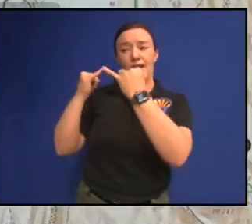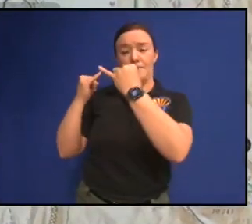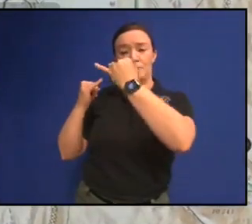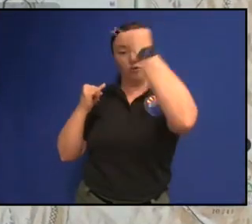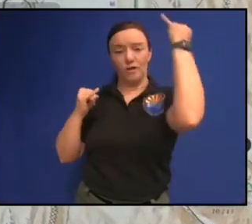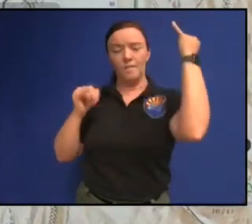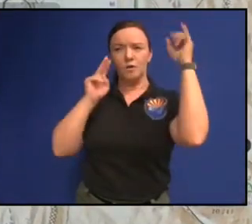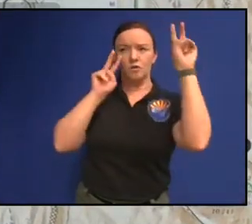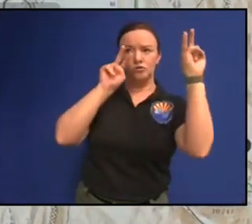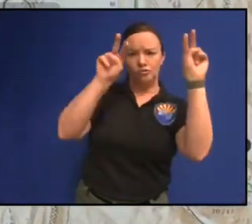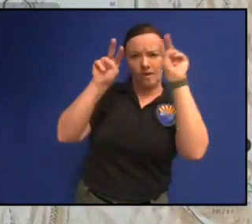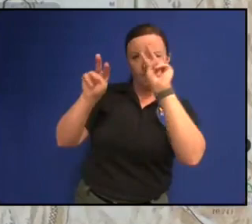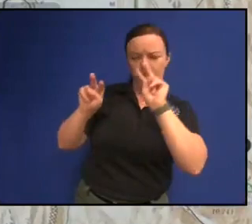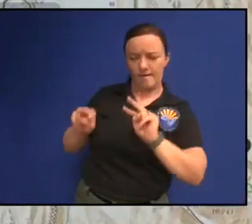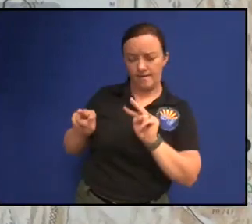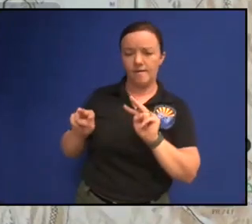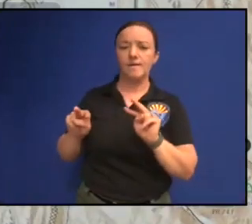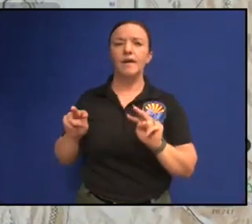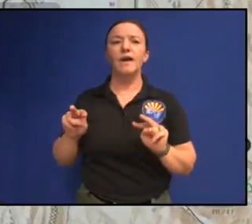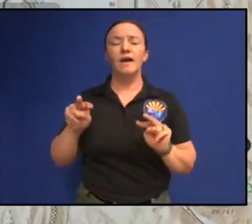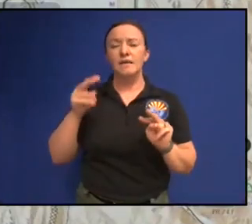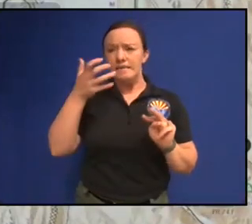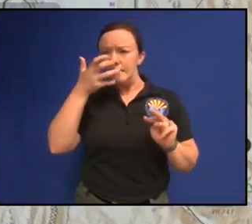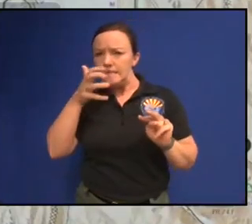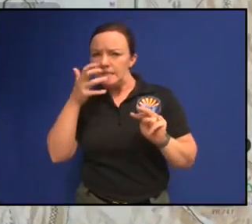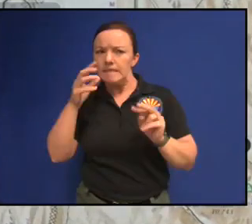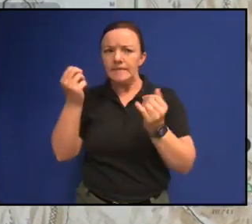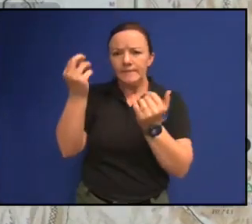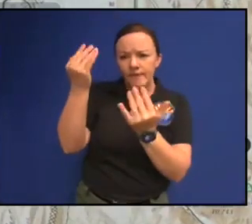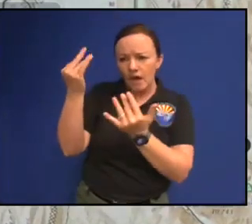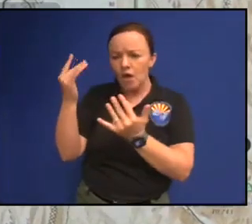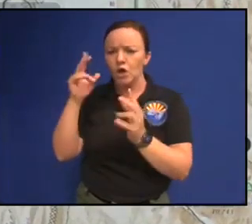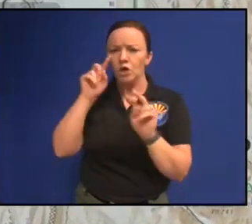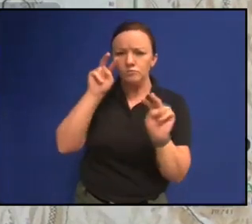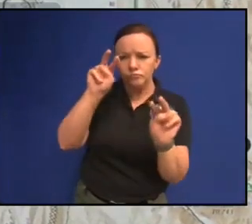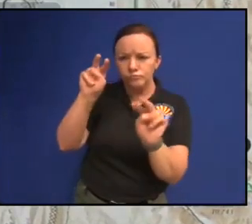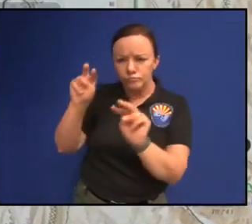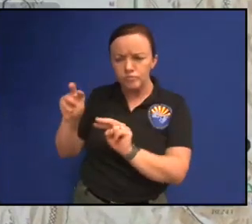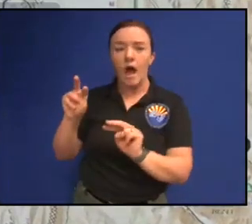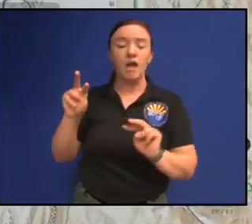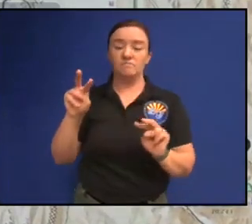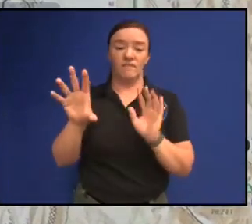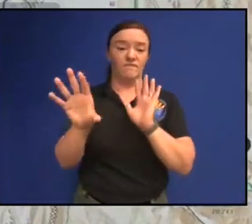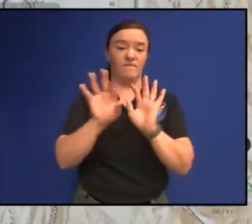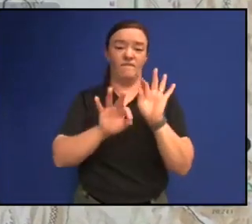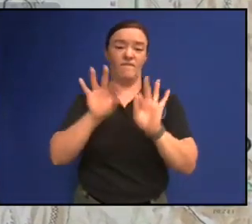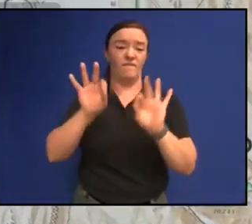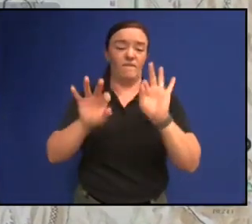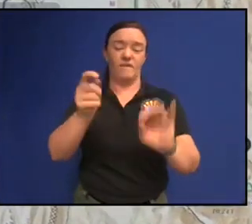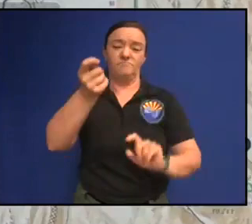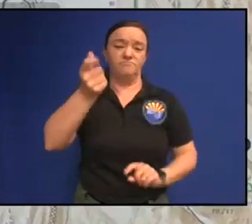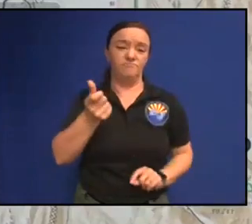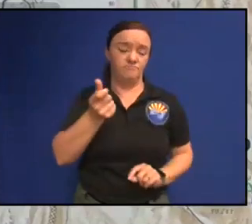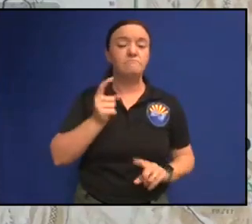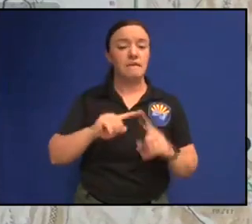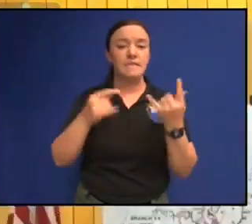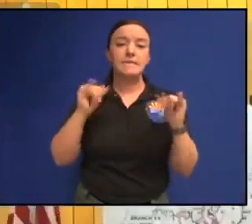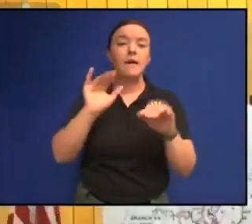THAT EDGE, BUT CONTINUING TO STAY BUSY AS THEY WORK THAT PERIMETER. WE'LL GO OVER TO DIVISION OSCAR.